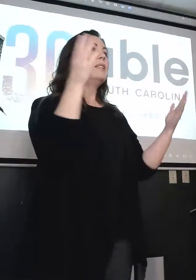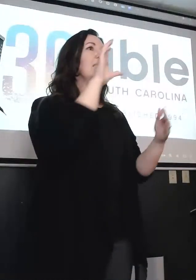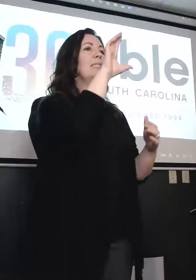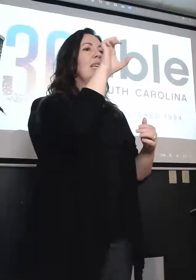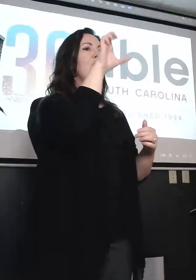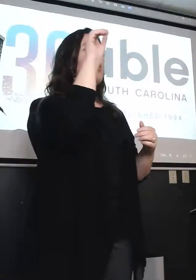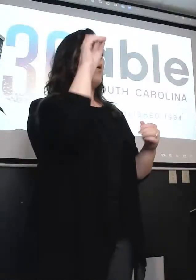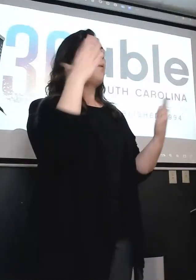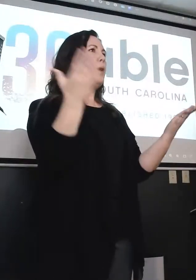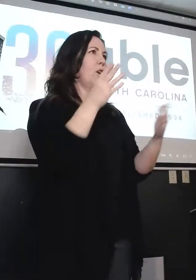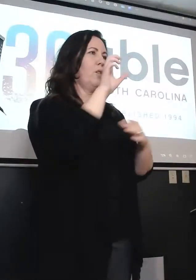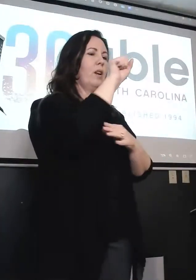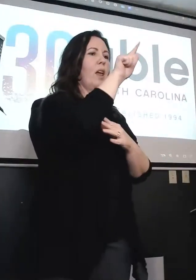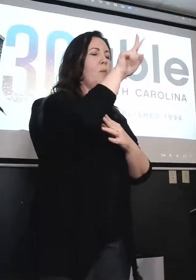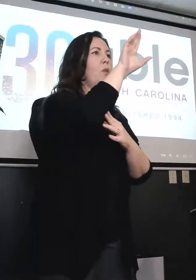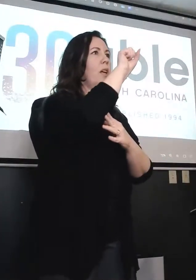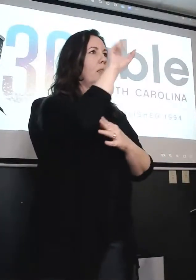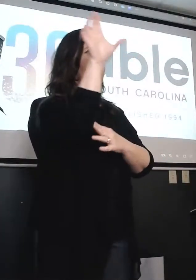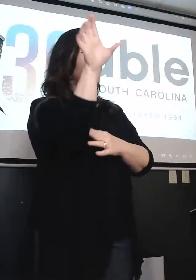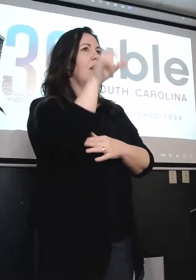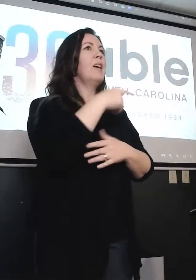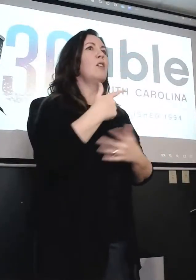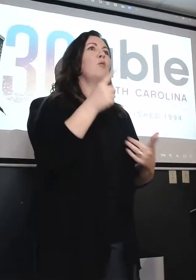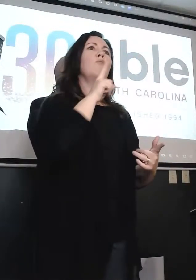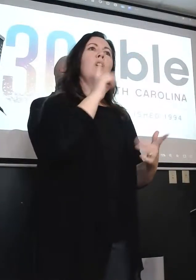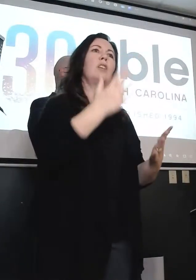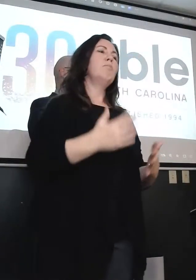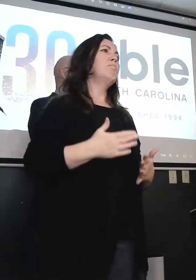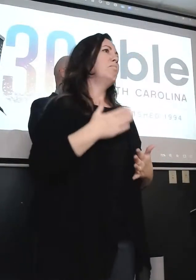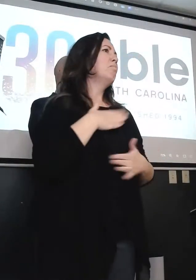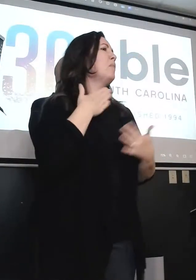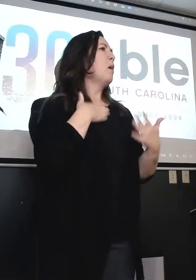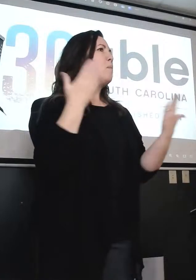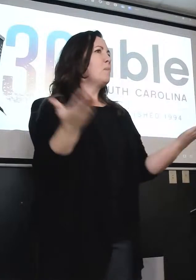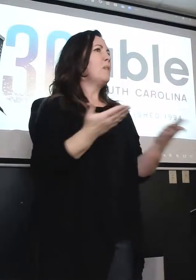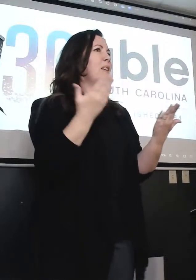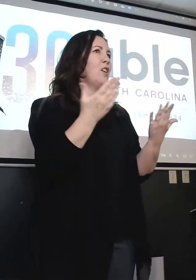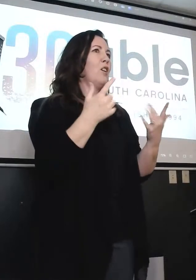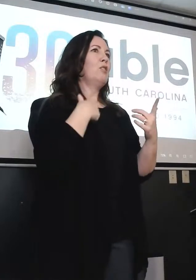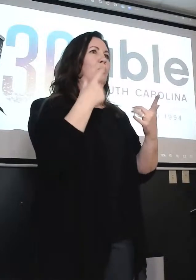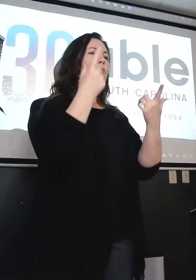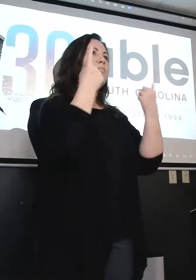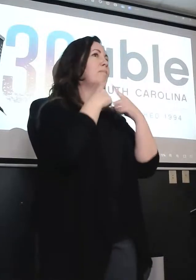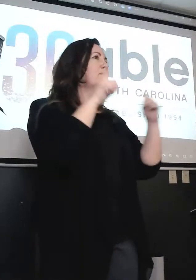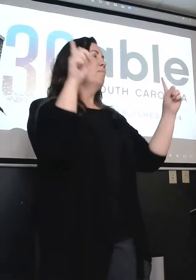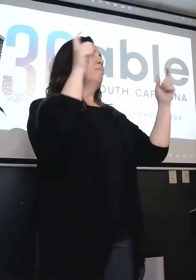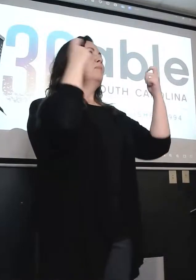such a thrill to be here with you all today to mark the 30th Anniversary of our organization,